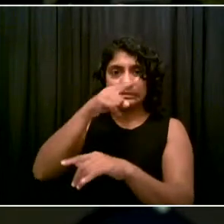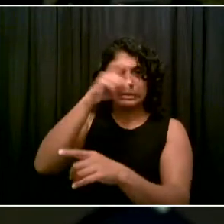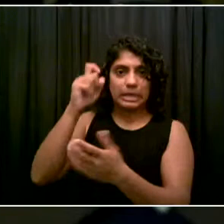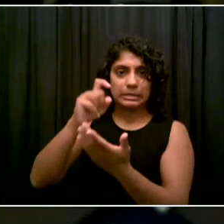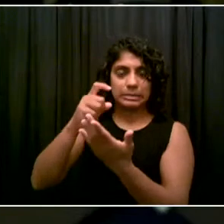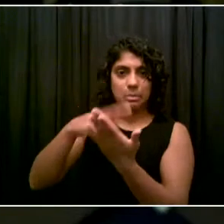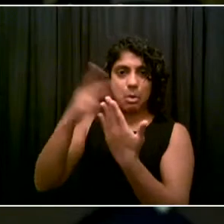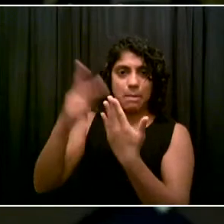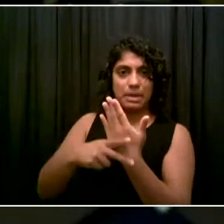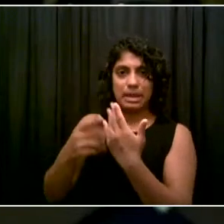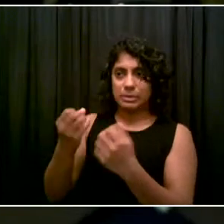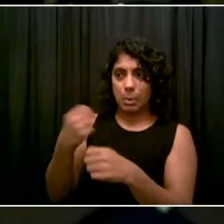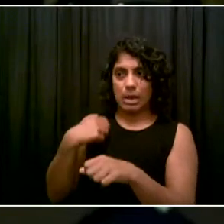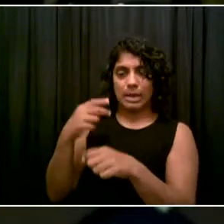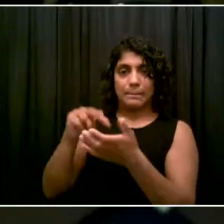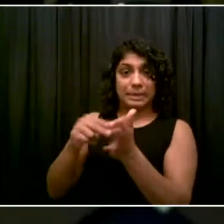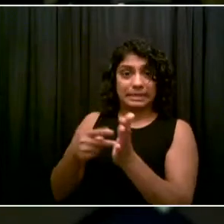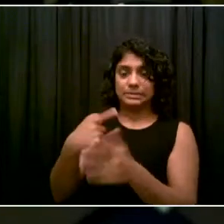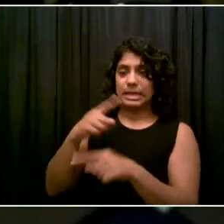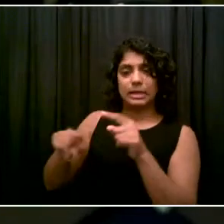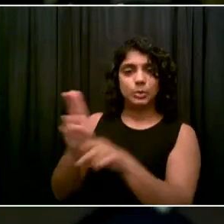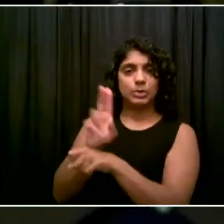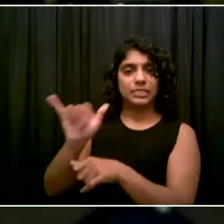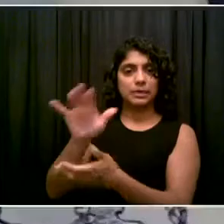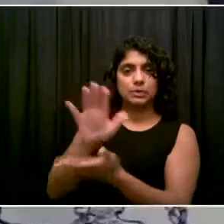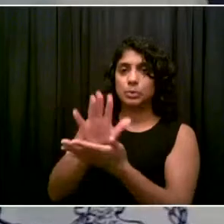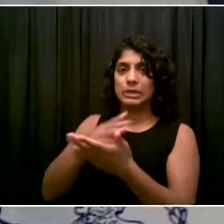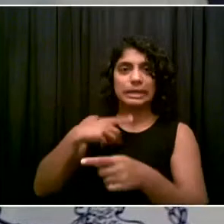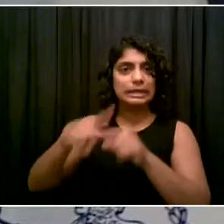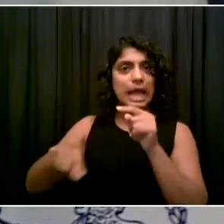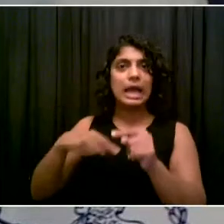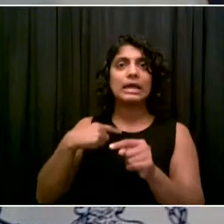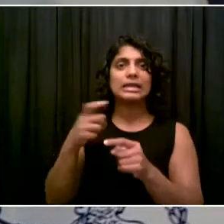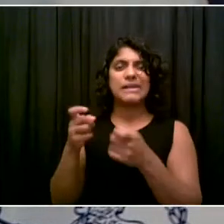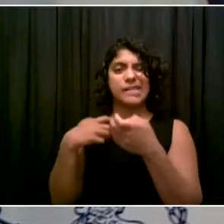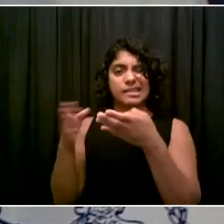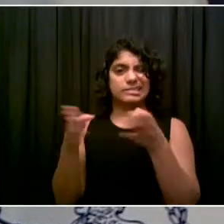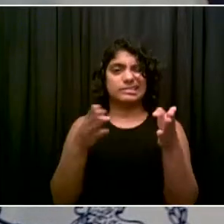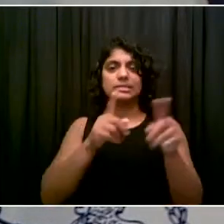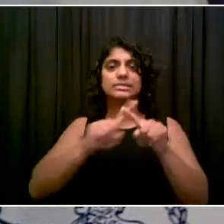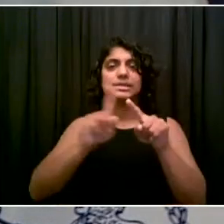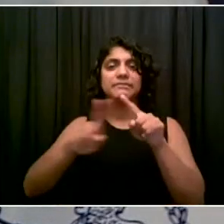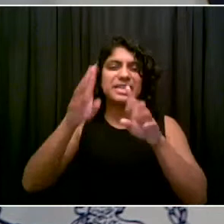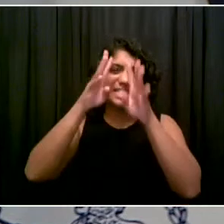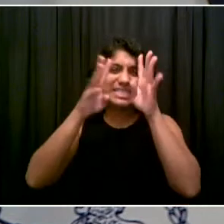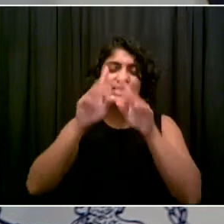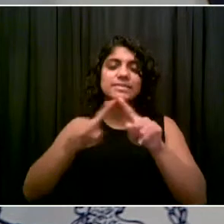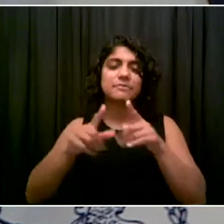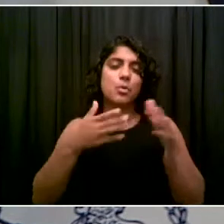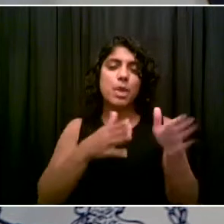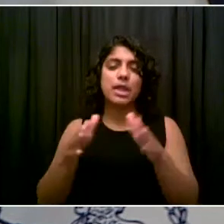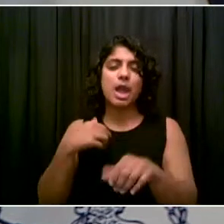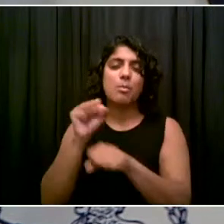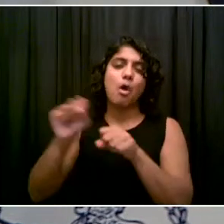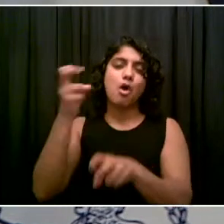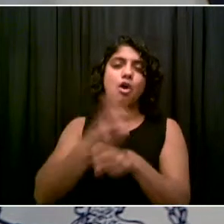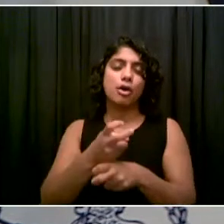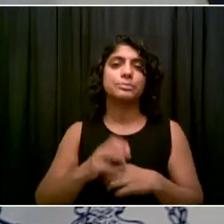ARE OPEN TO THE STUDENTS. WE ARE TRYING